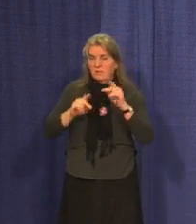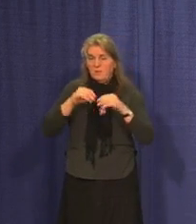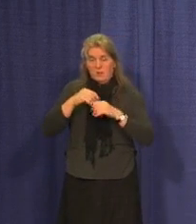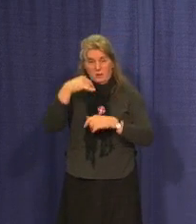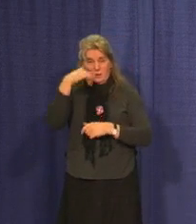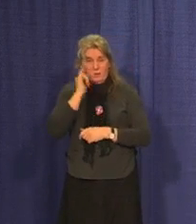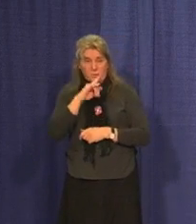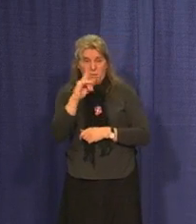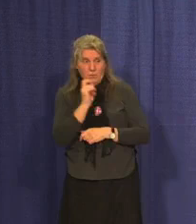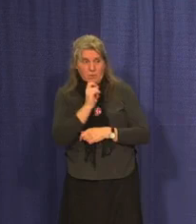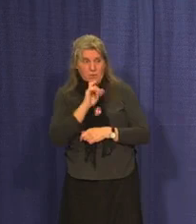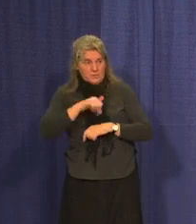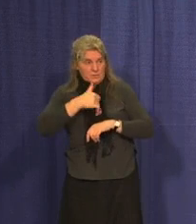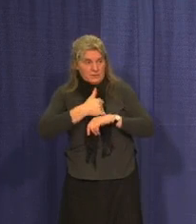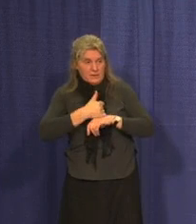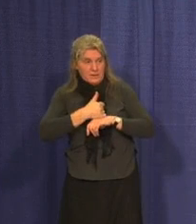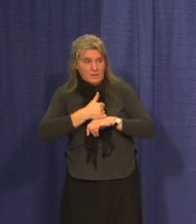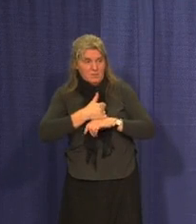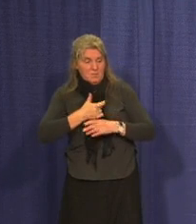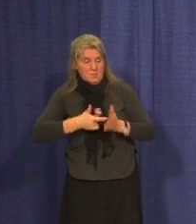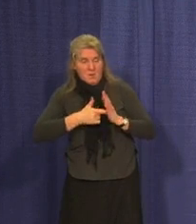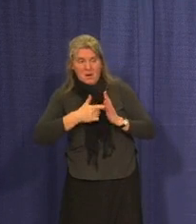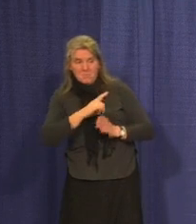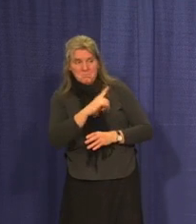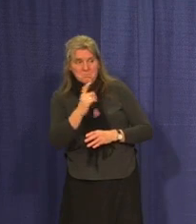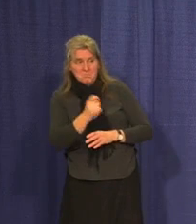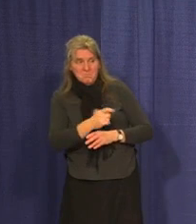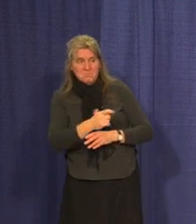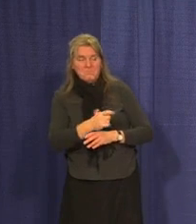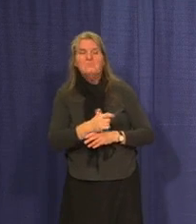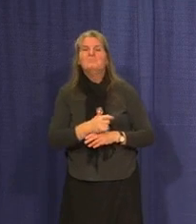in the Yukon?